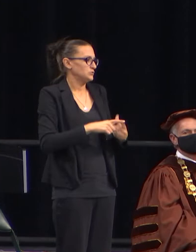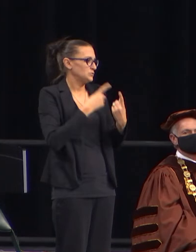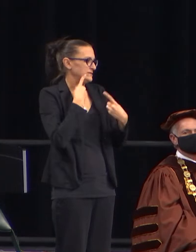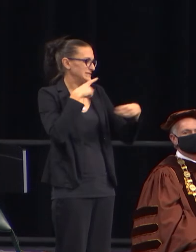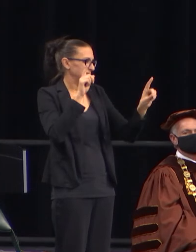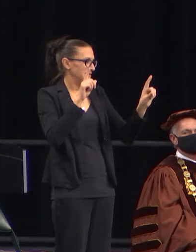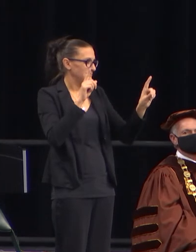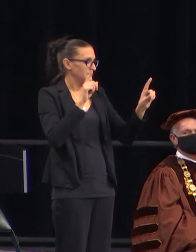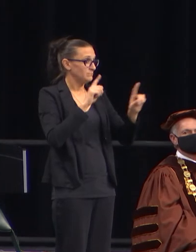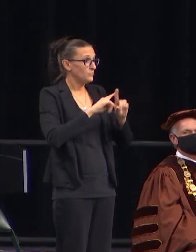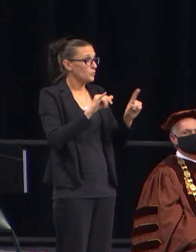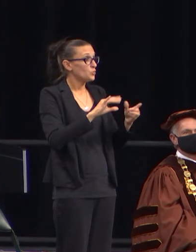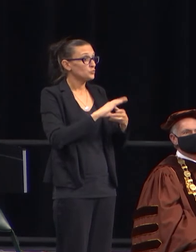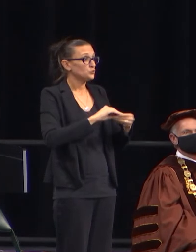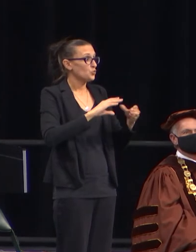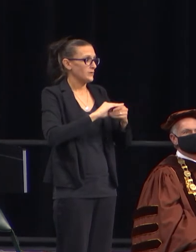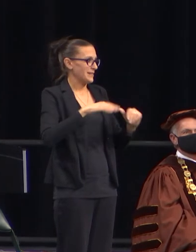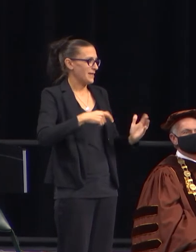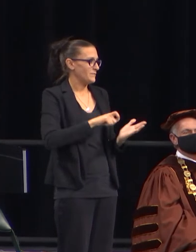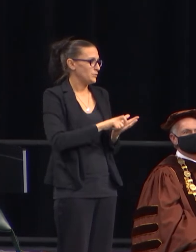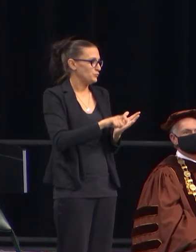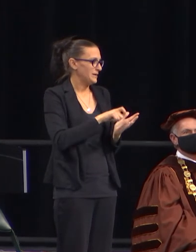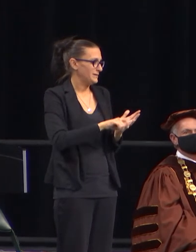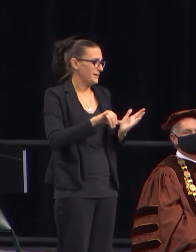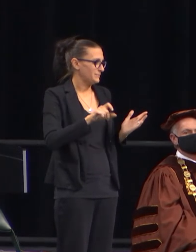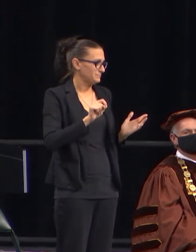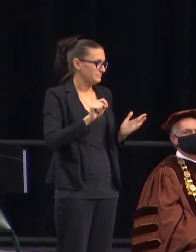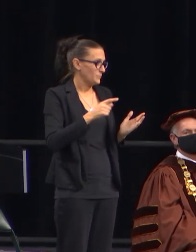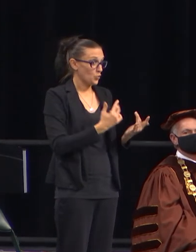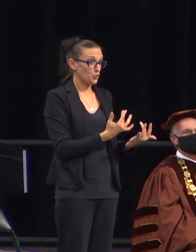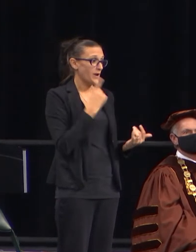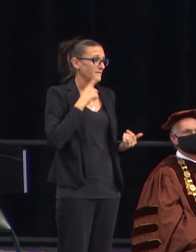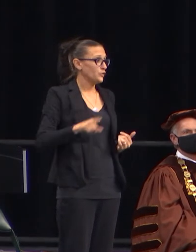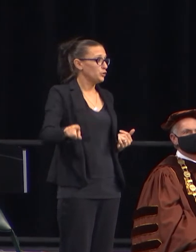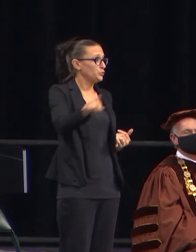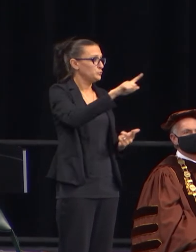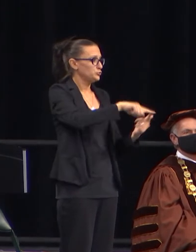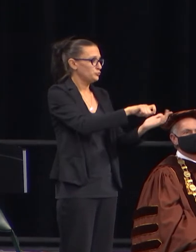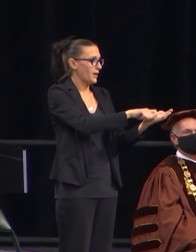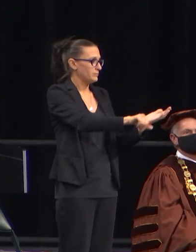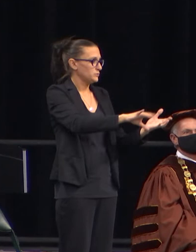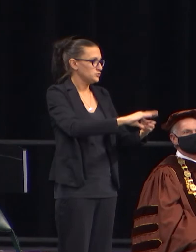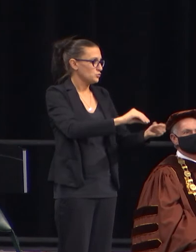But those stories have not been written yet. They're waiting for you to write them.